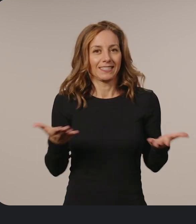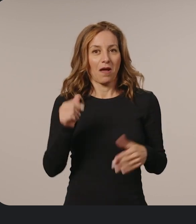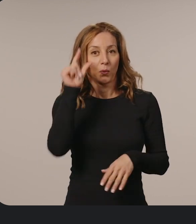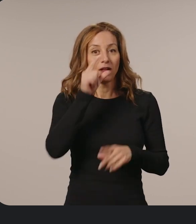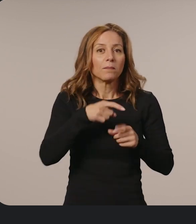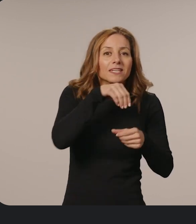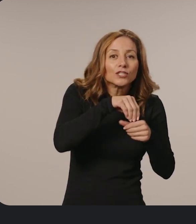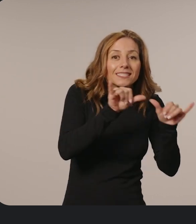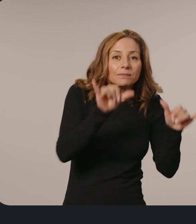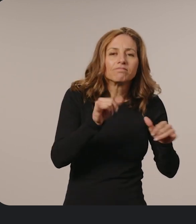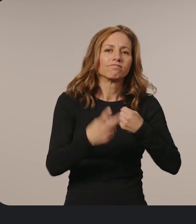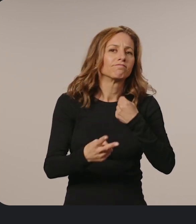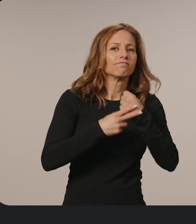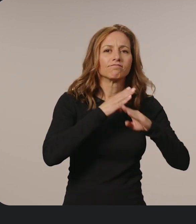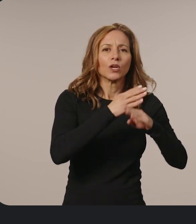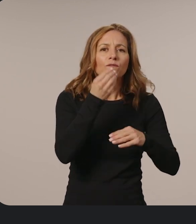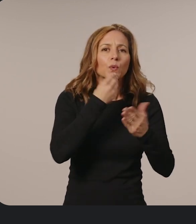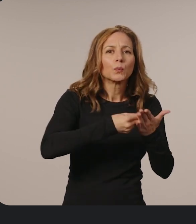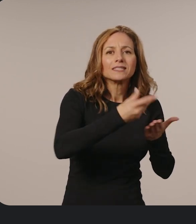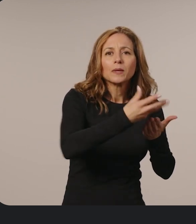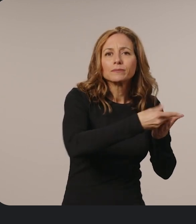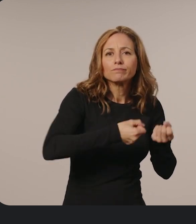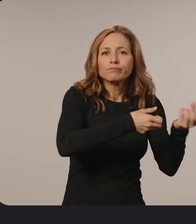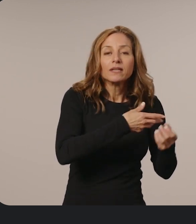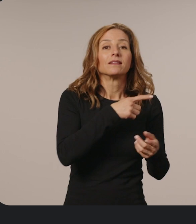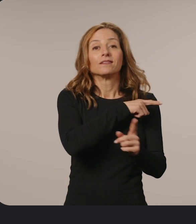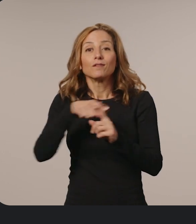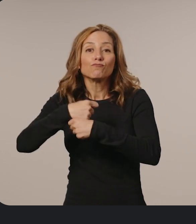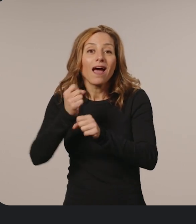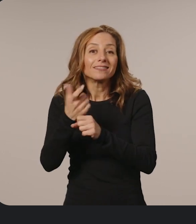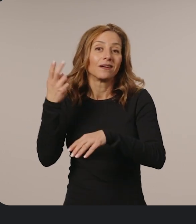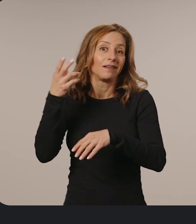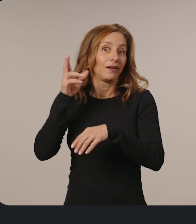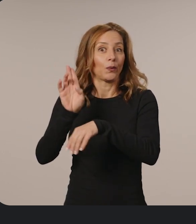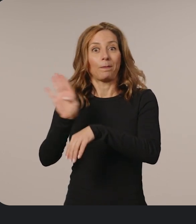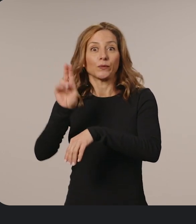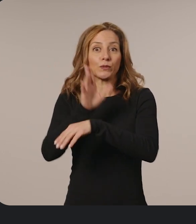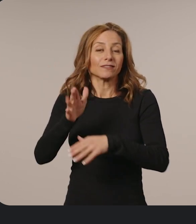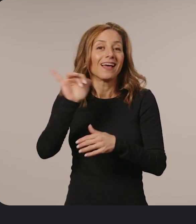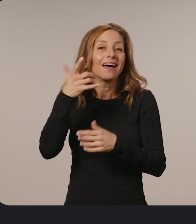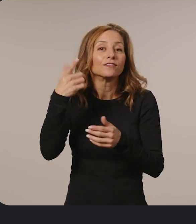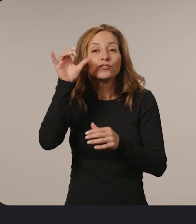from internal systems that help prevent food waste to products with billions of users, like search in YouTube.